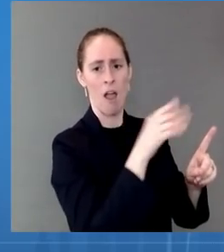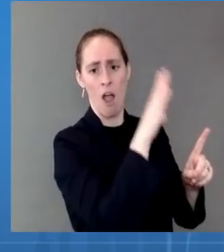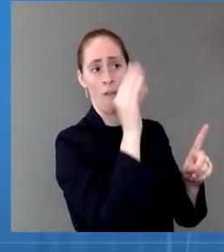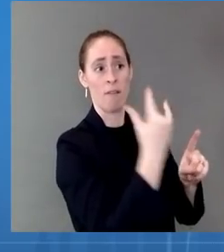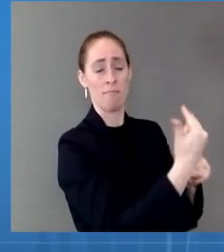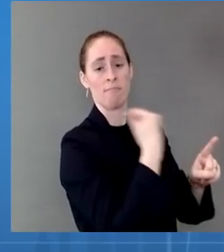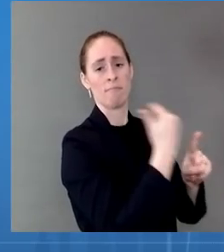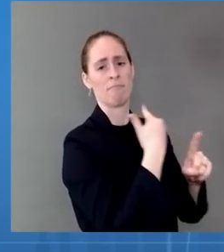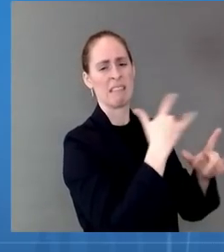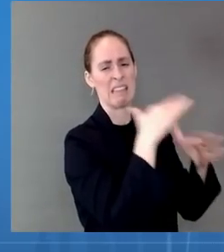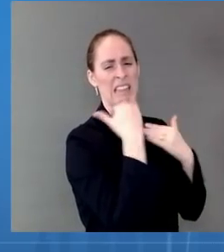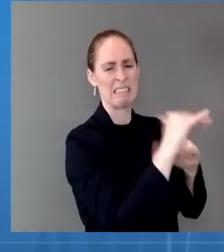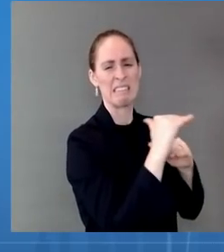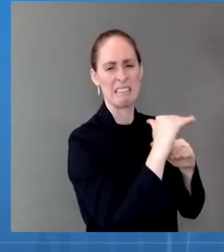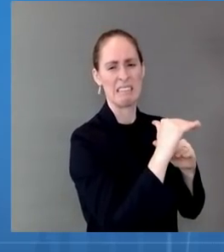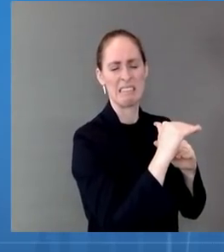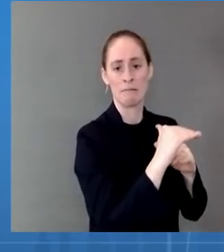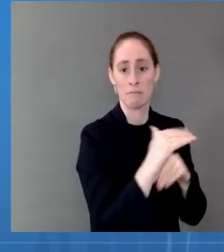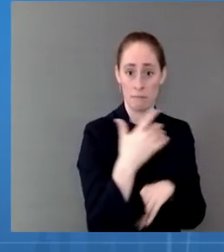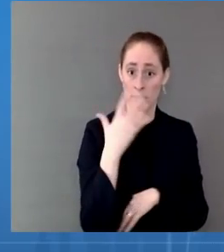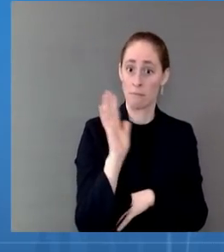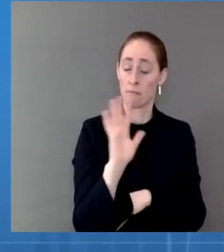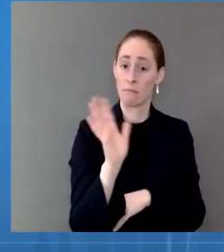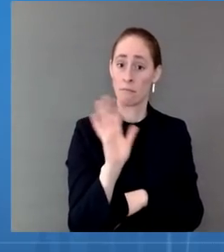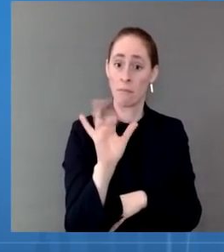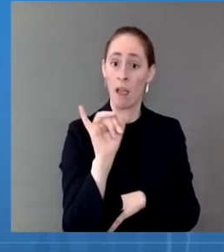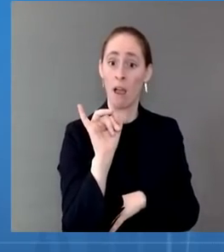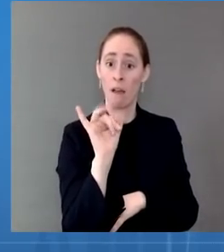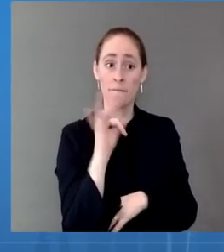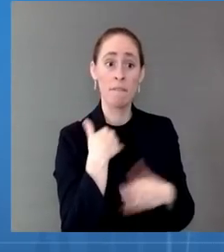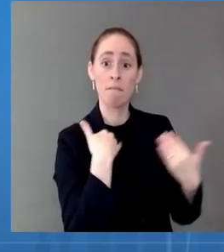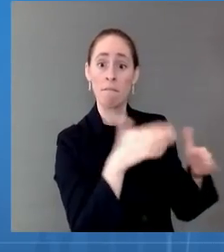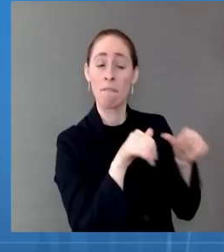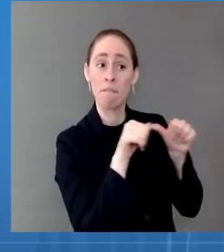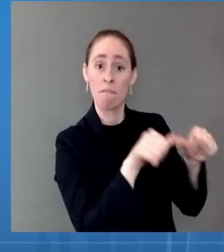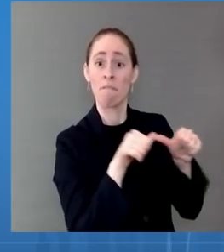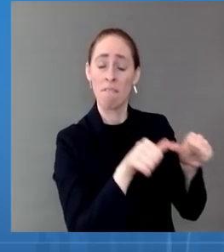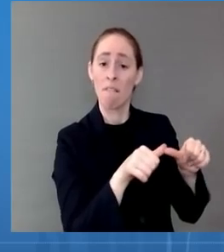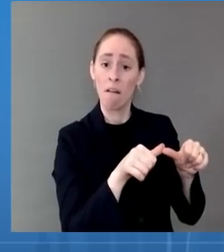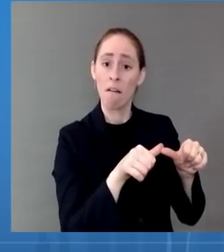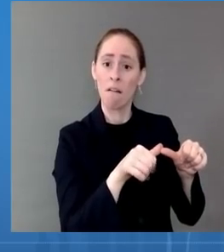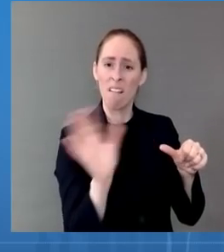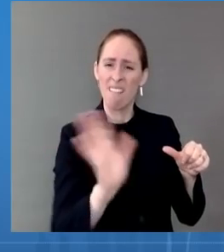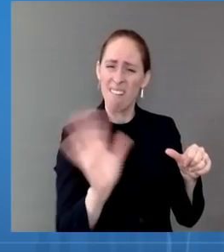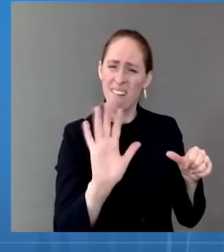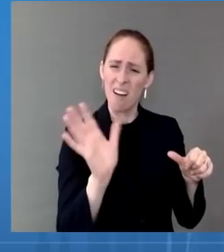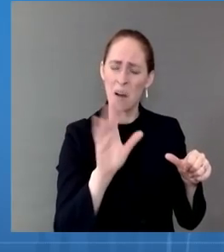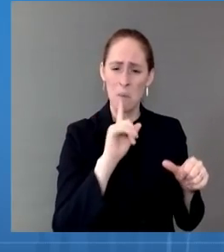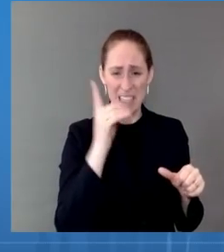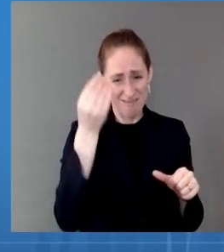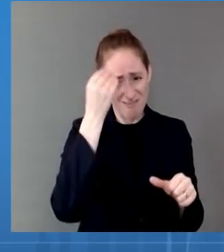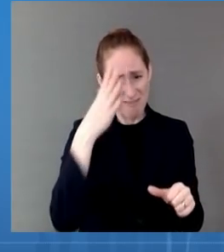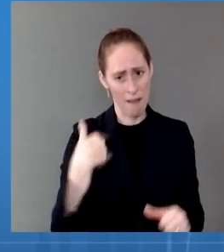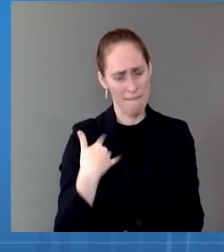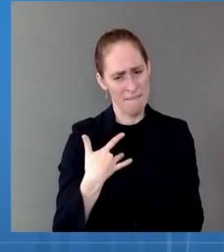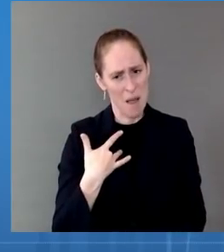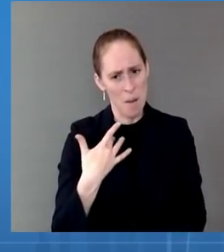and we do feel badly about any hardship that that has imposed upon them. What we are doing currently right now